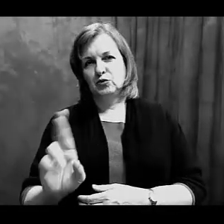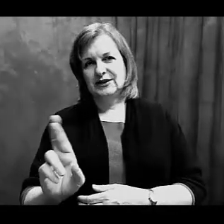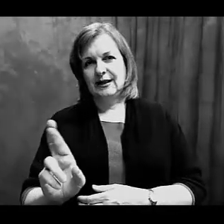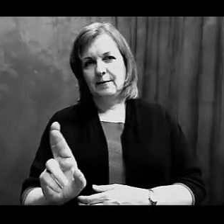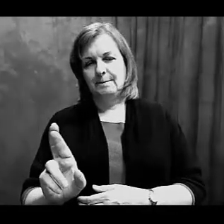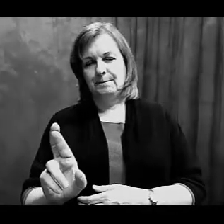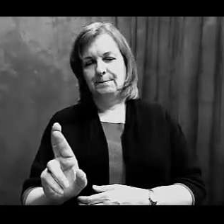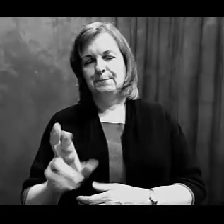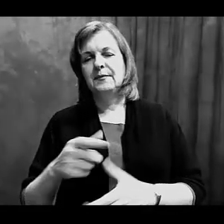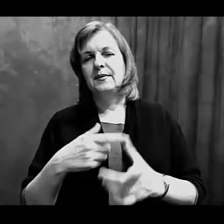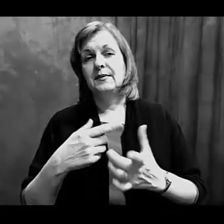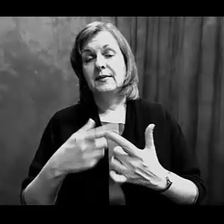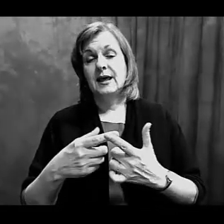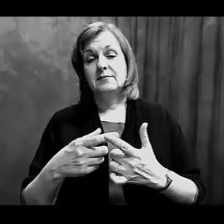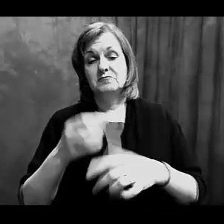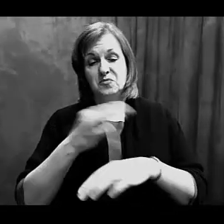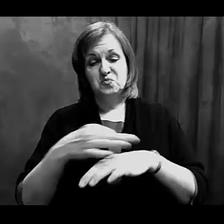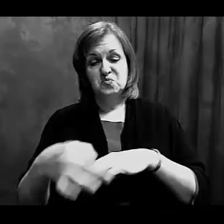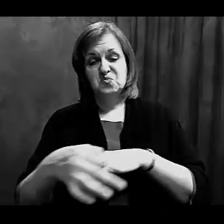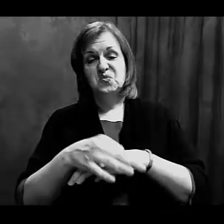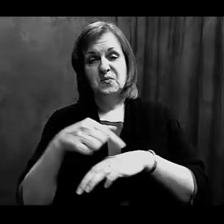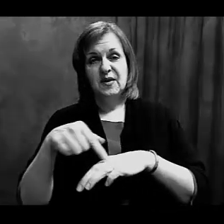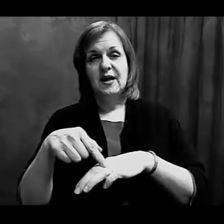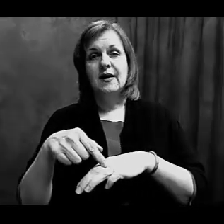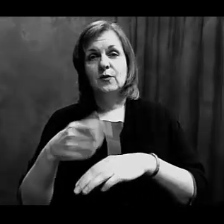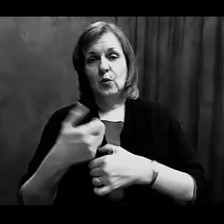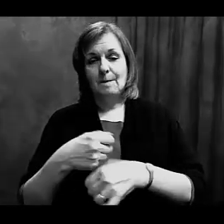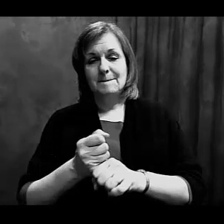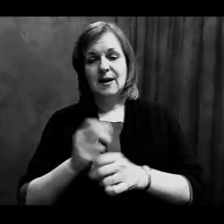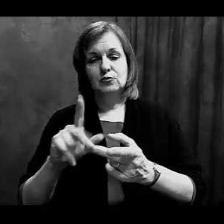and will be responsible for making proteins